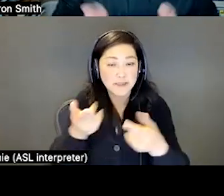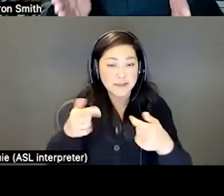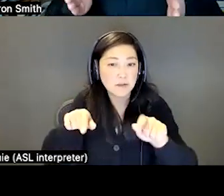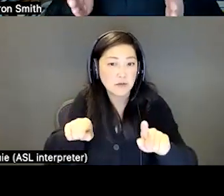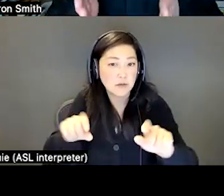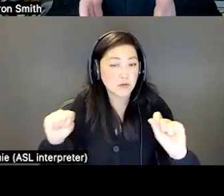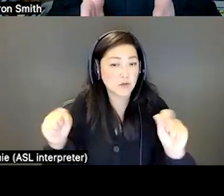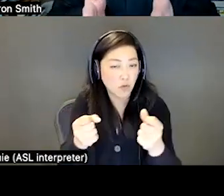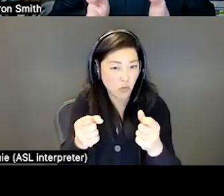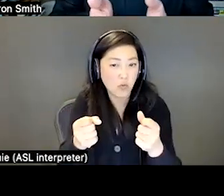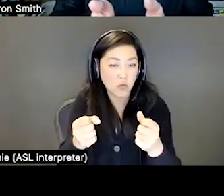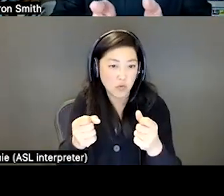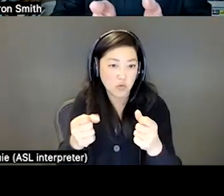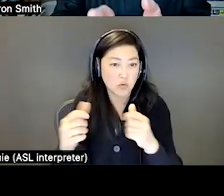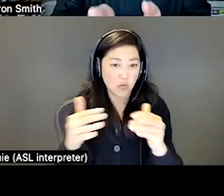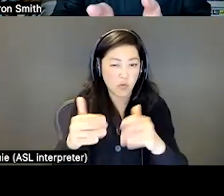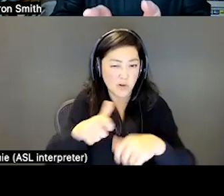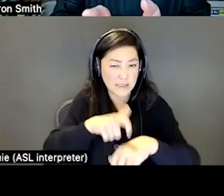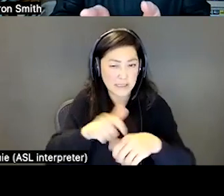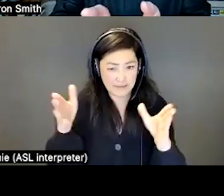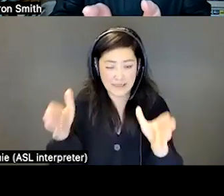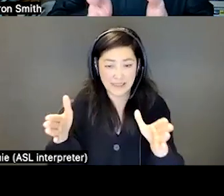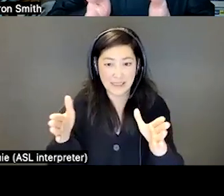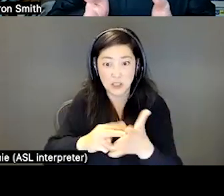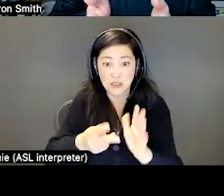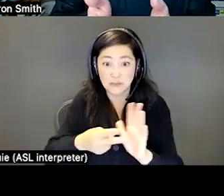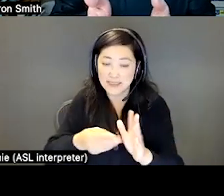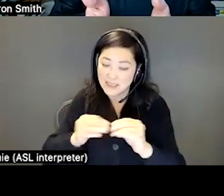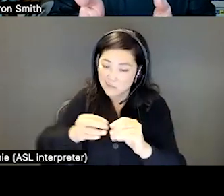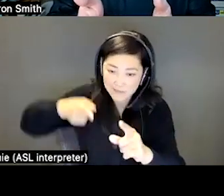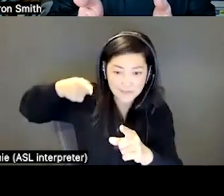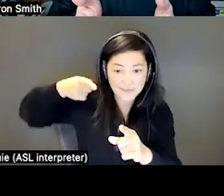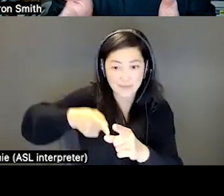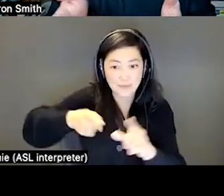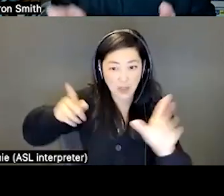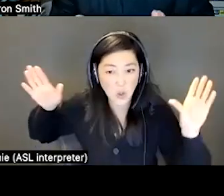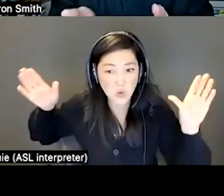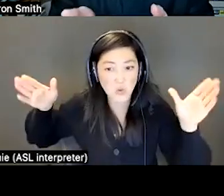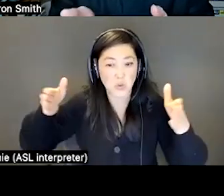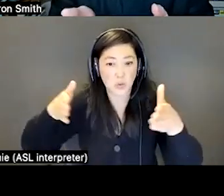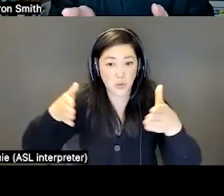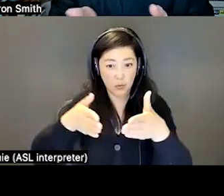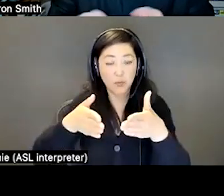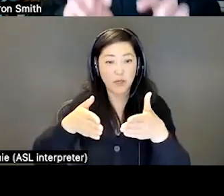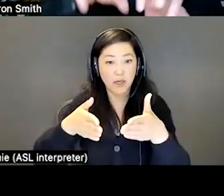As you can see, that's brought us right down. Now, the really fantastic thing about qualifiers,